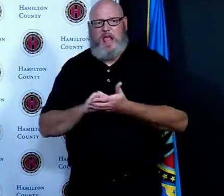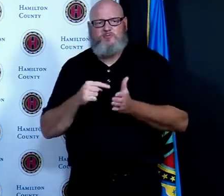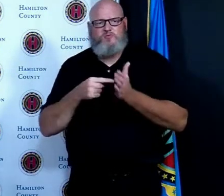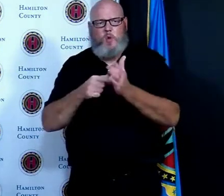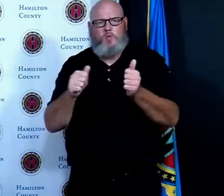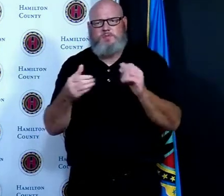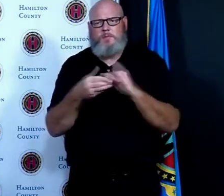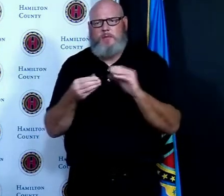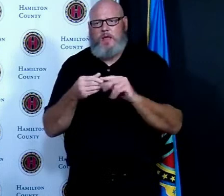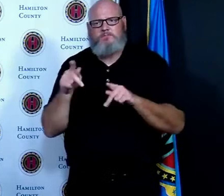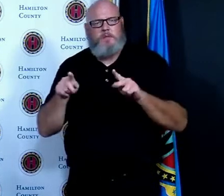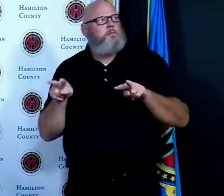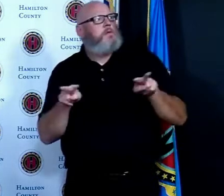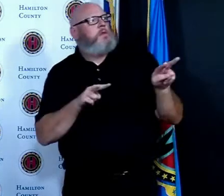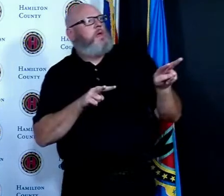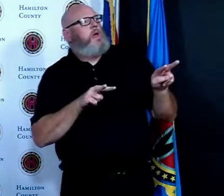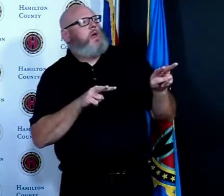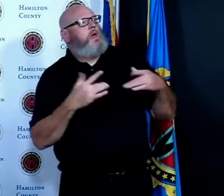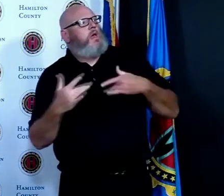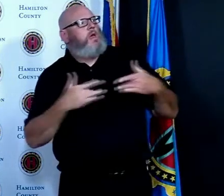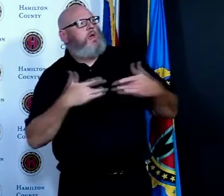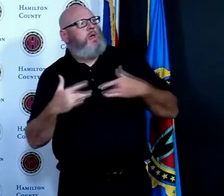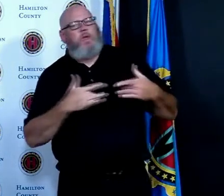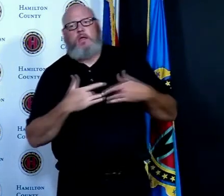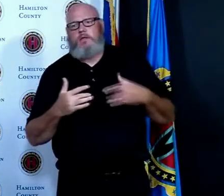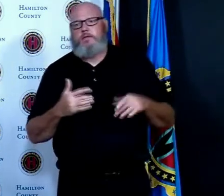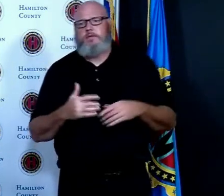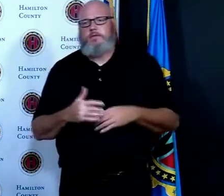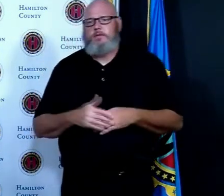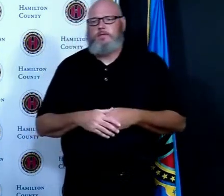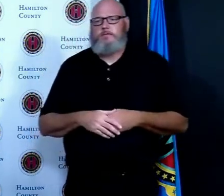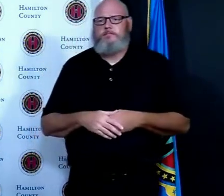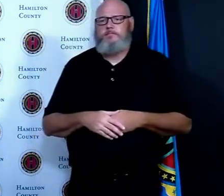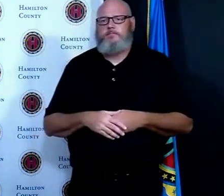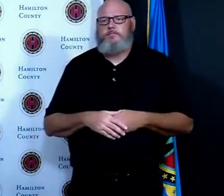when you go to a grocery you see almost everyone wearing a mask when you go to most stores that